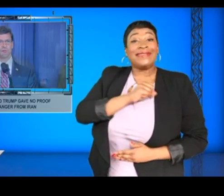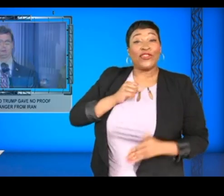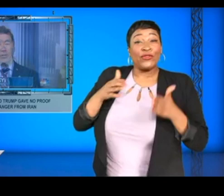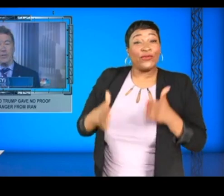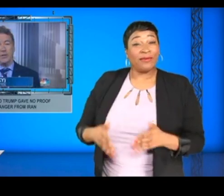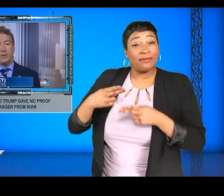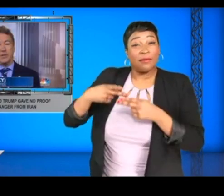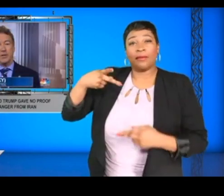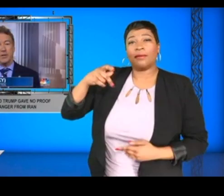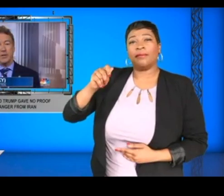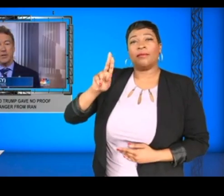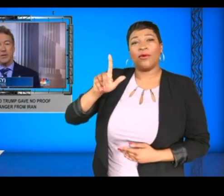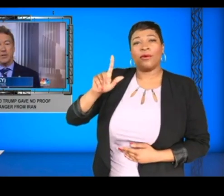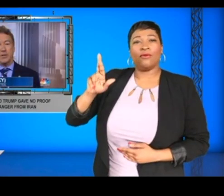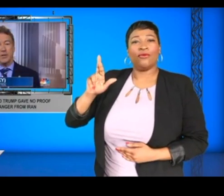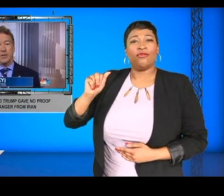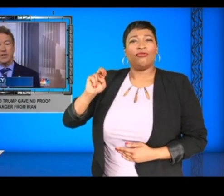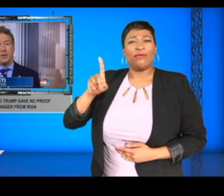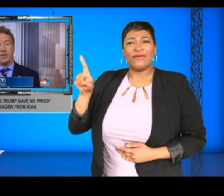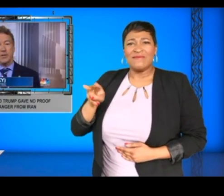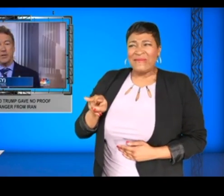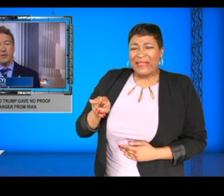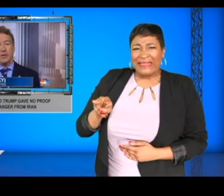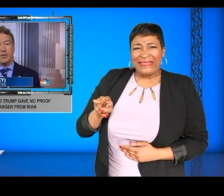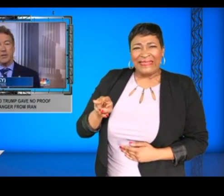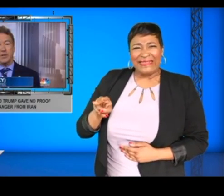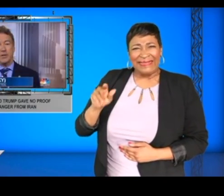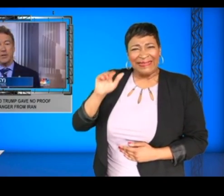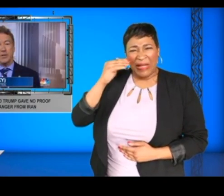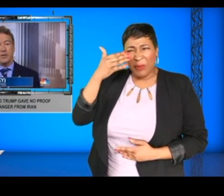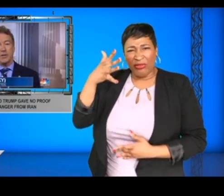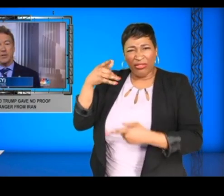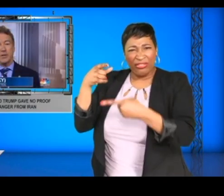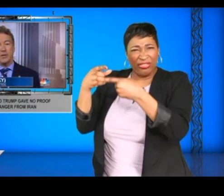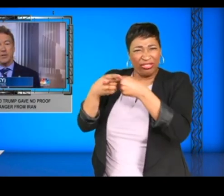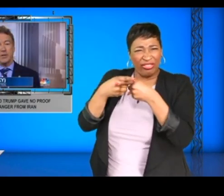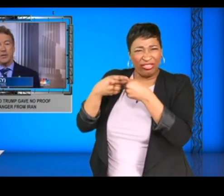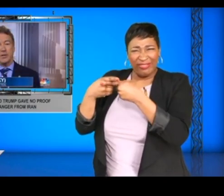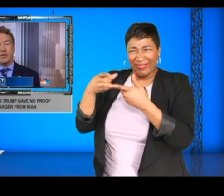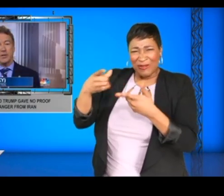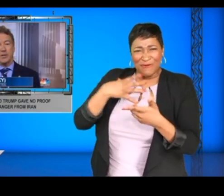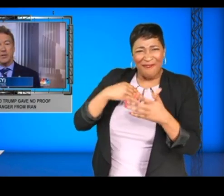But he did back Trump's rationale for the fatal drone strike.